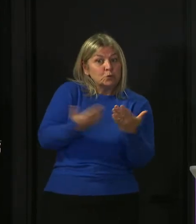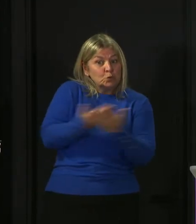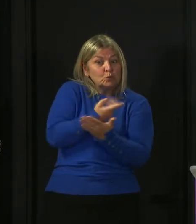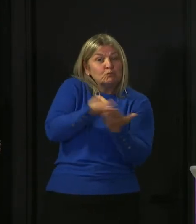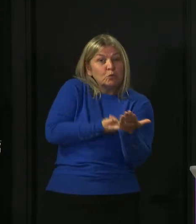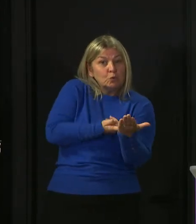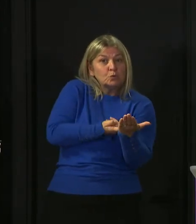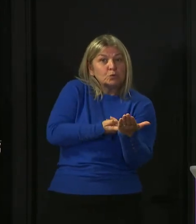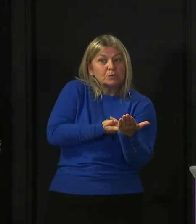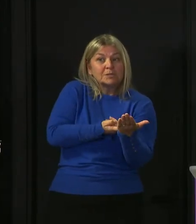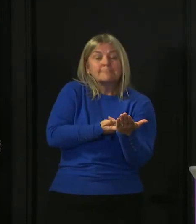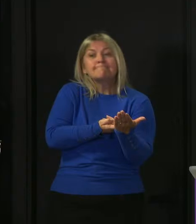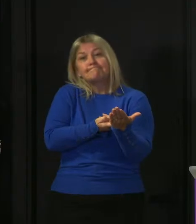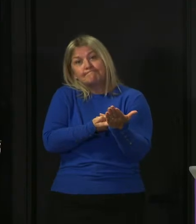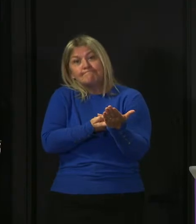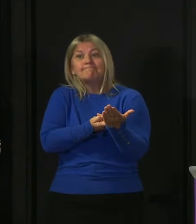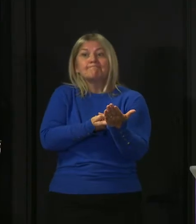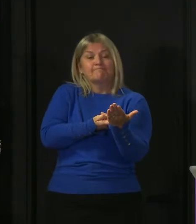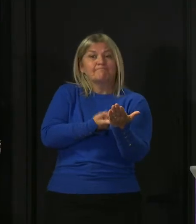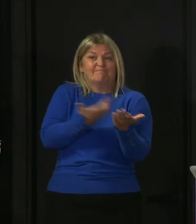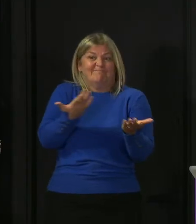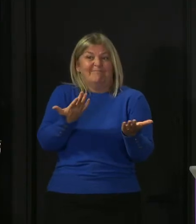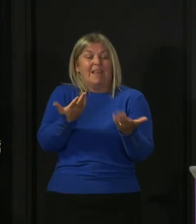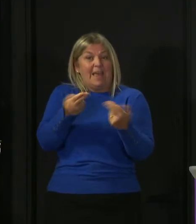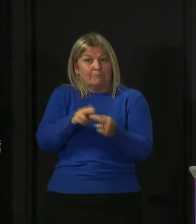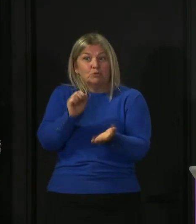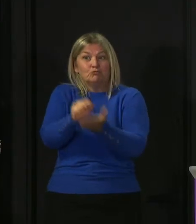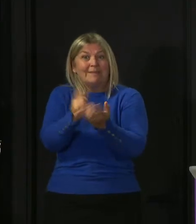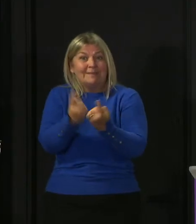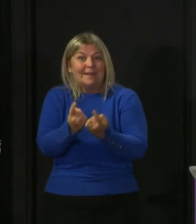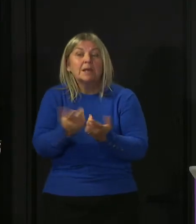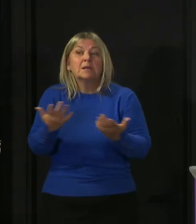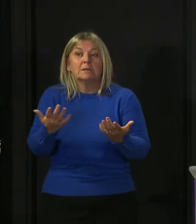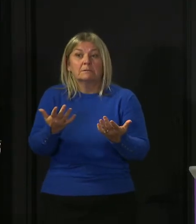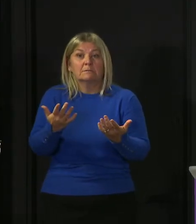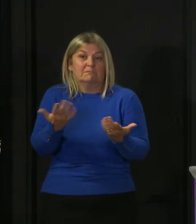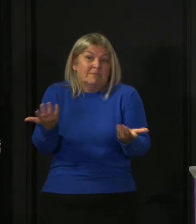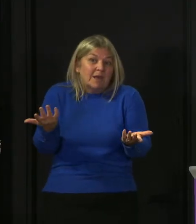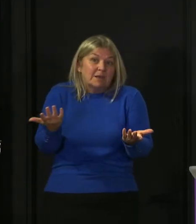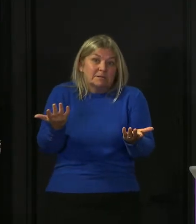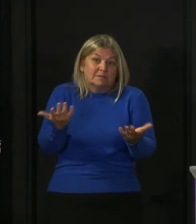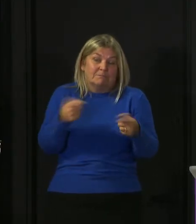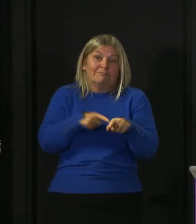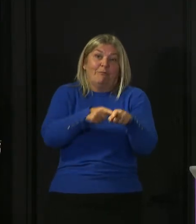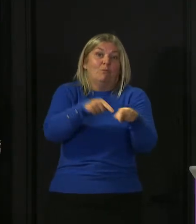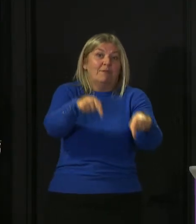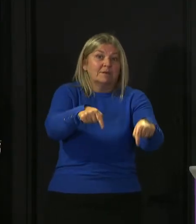being done at an optimum time because, frankly, it would be counter-productive. So, yes, we take all